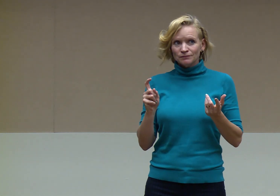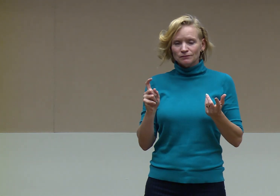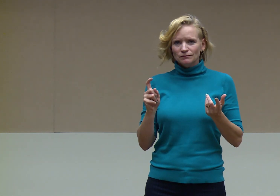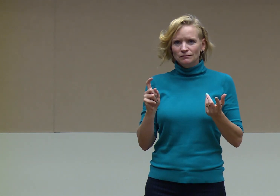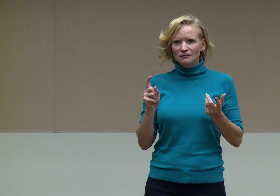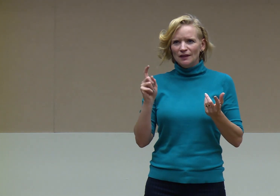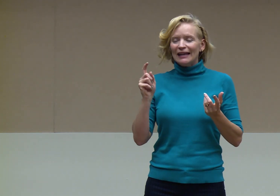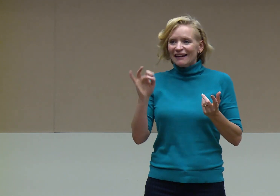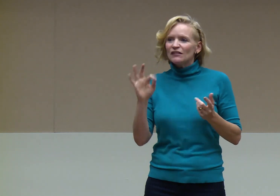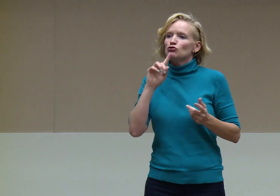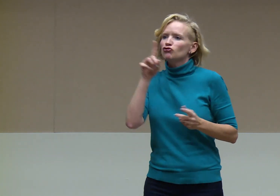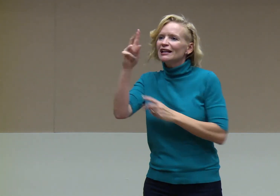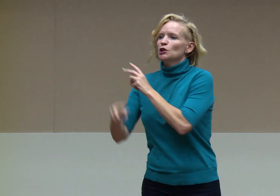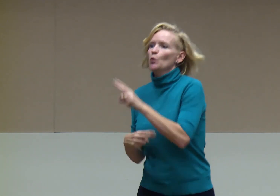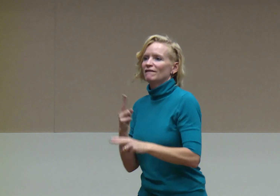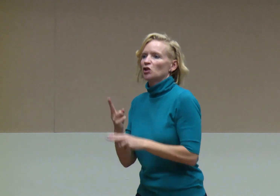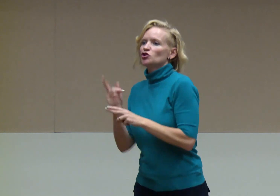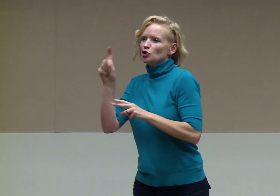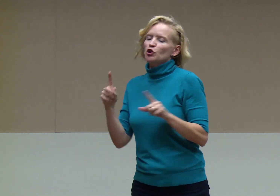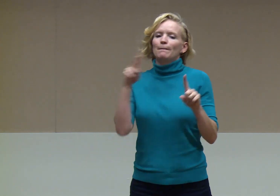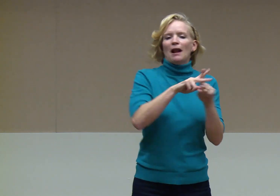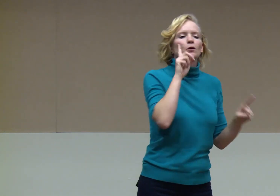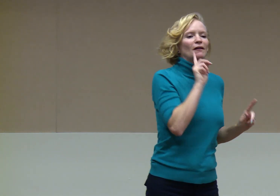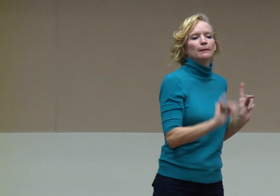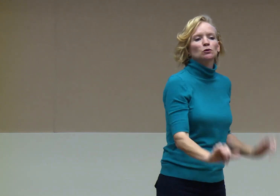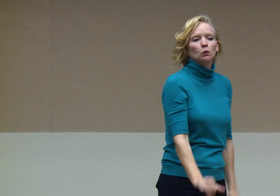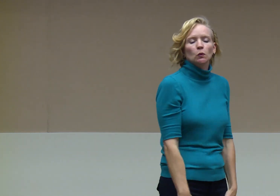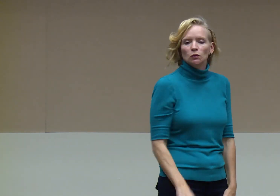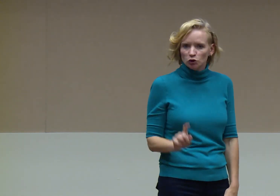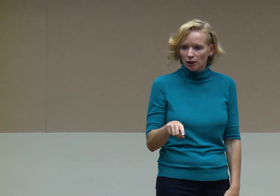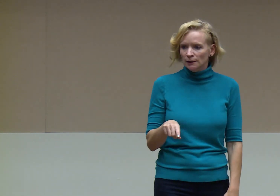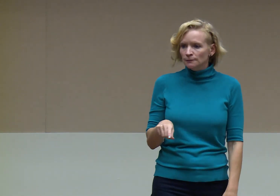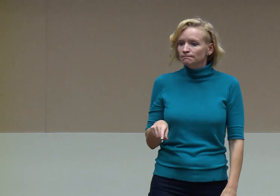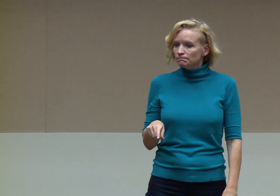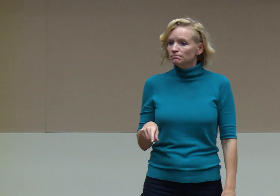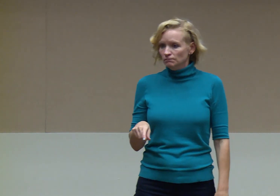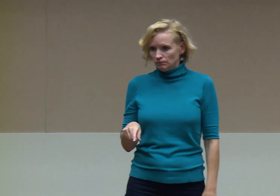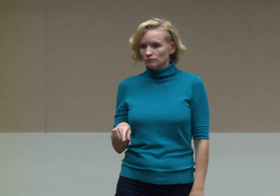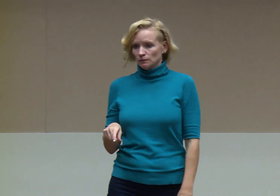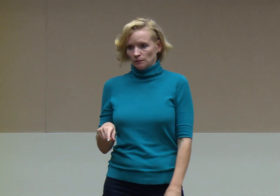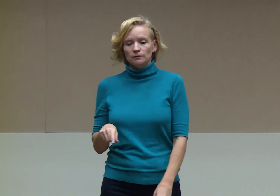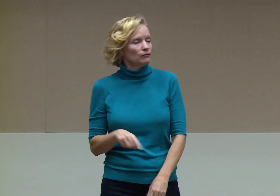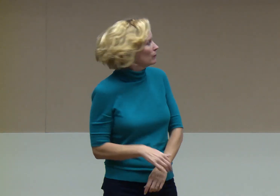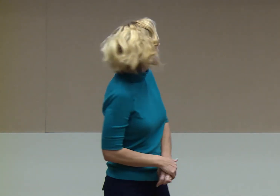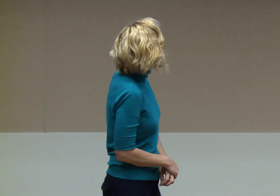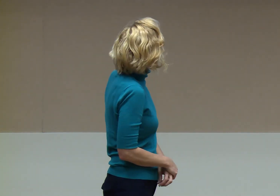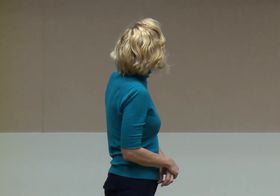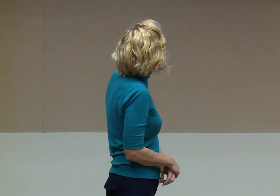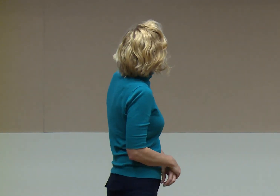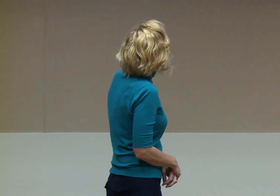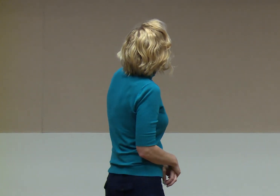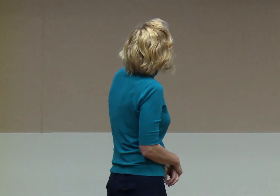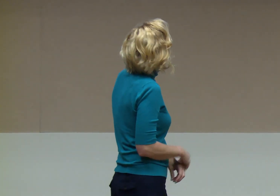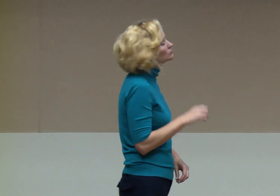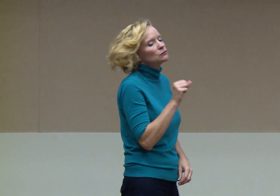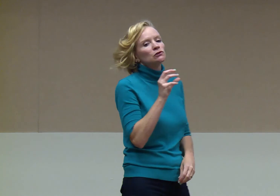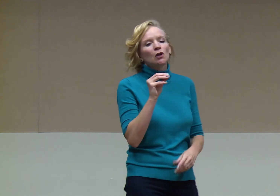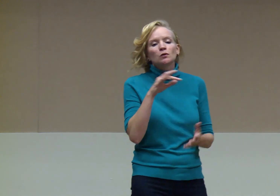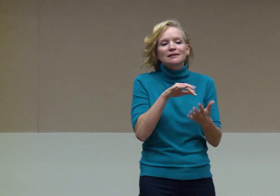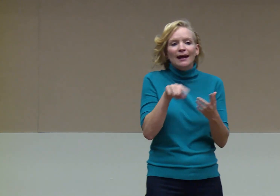But we need... If it's really universal, it should apply to deaf people also.